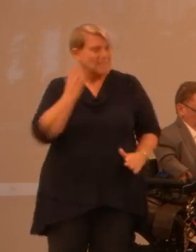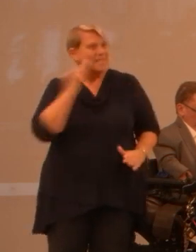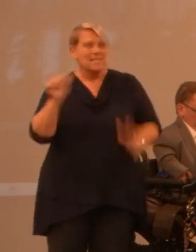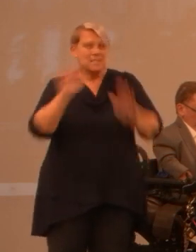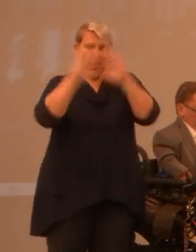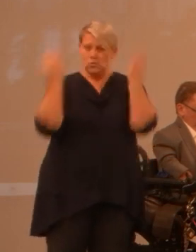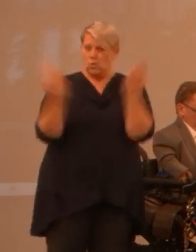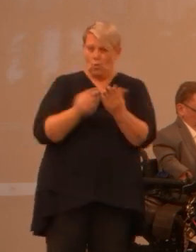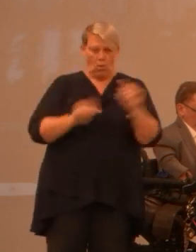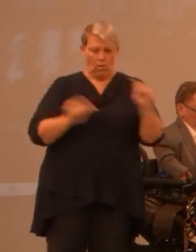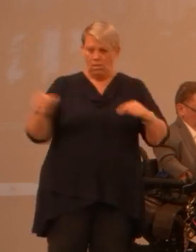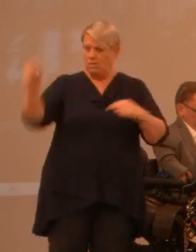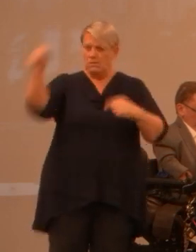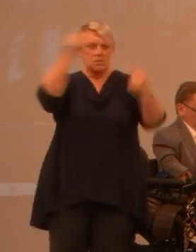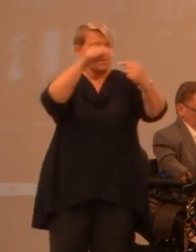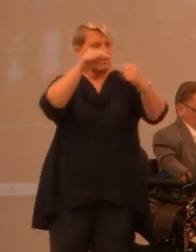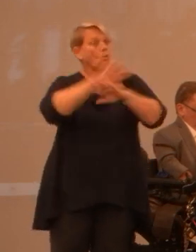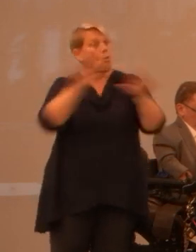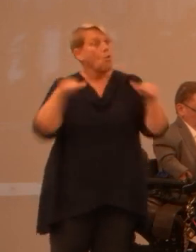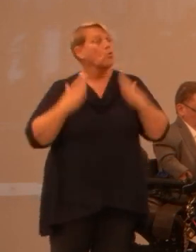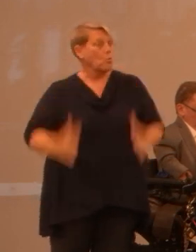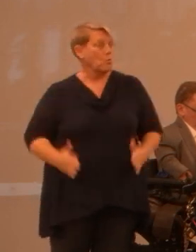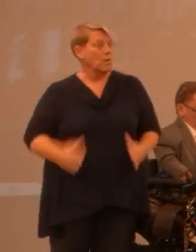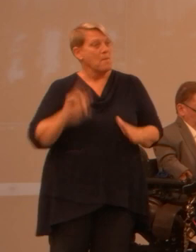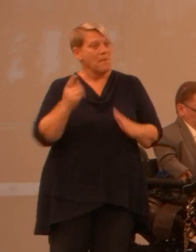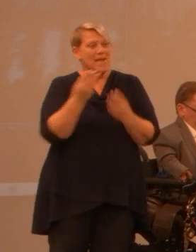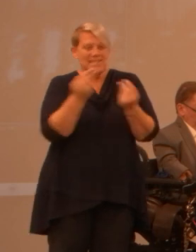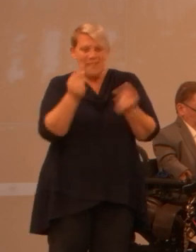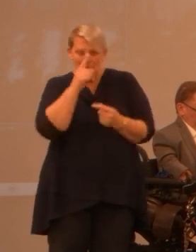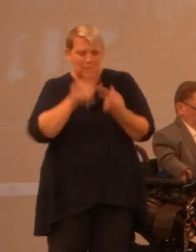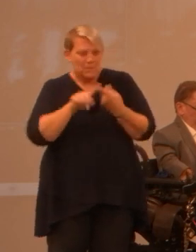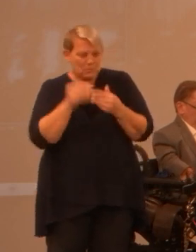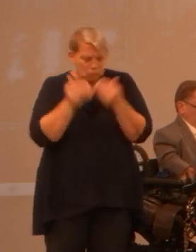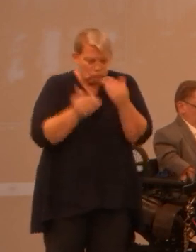from, but unfortunately my people are still struggling for that acceptance and